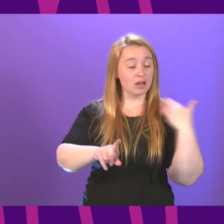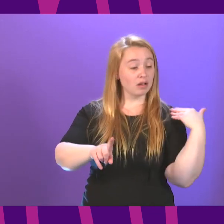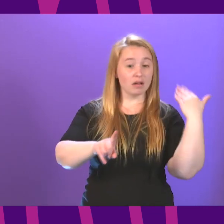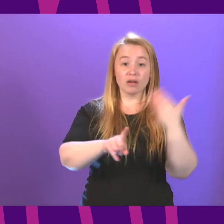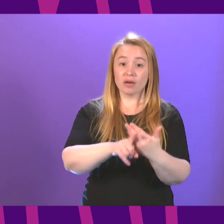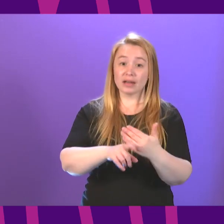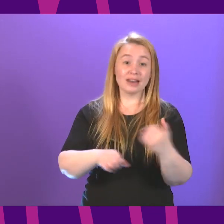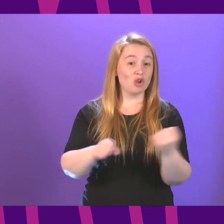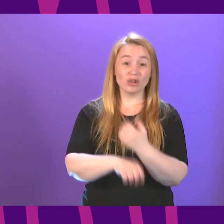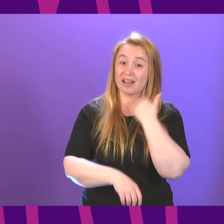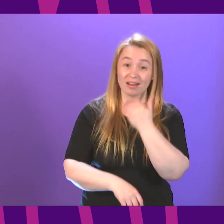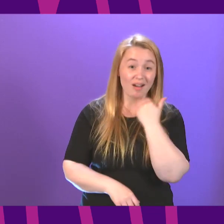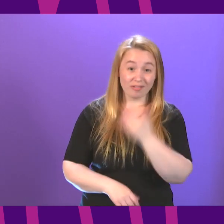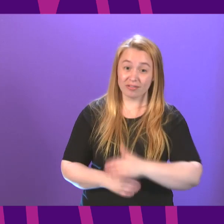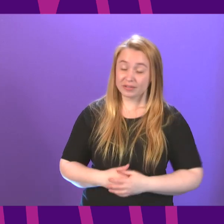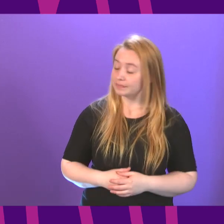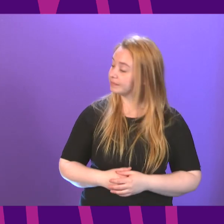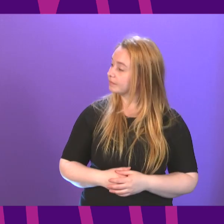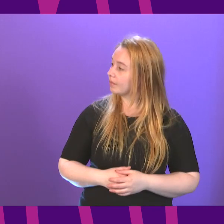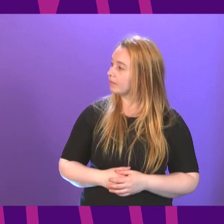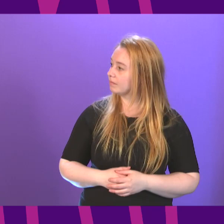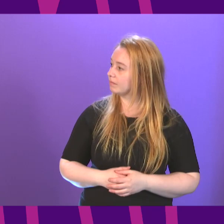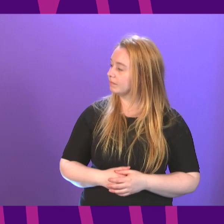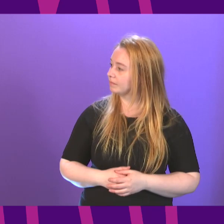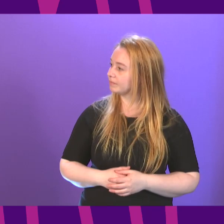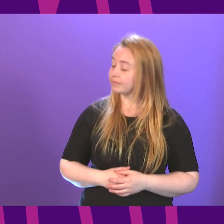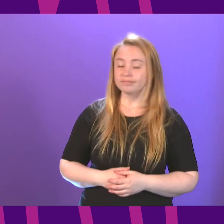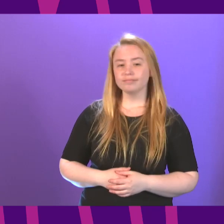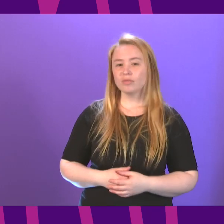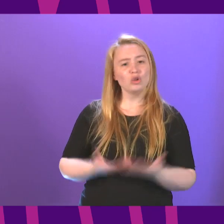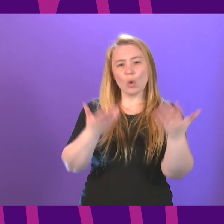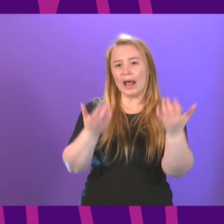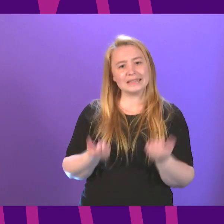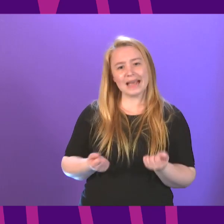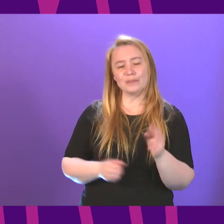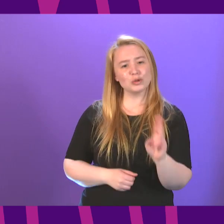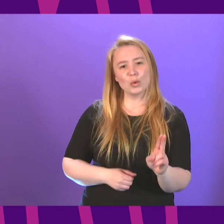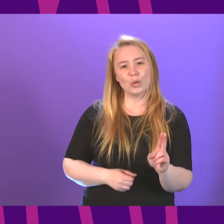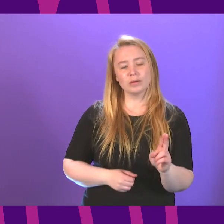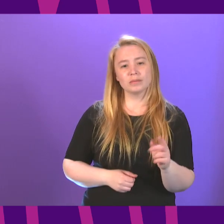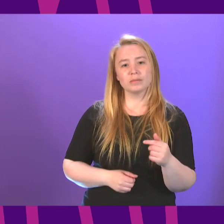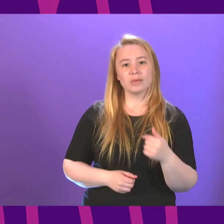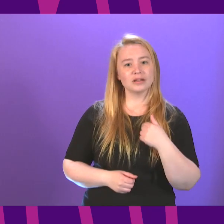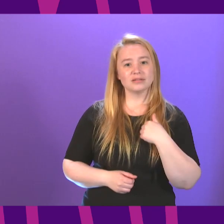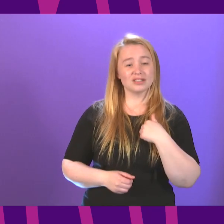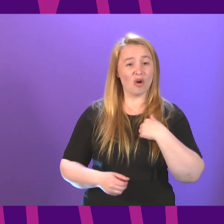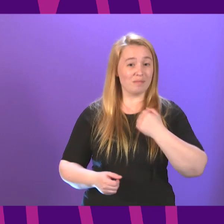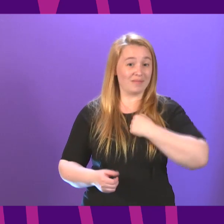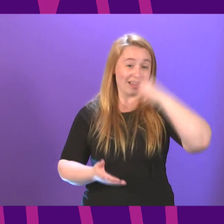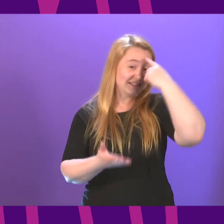The First Minister: No, I do not accept that, but it is not really up to me; we are about to go into an election campaign and it will be up to the